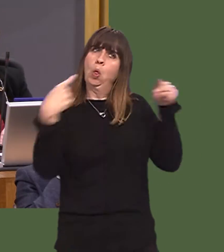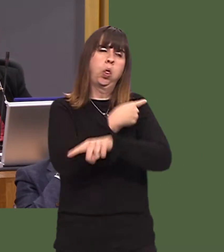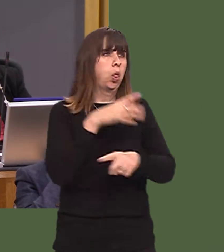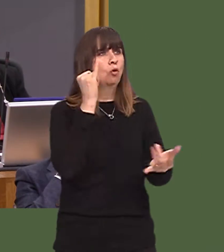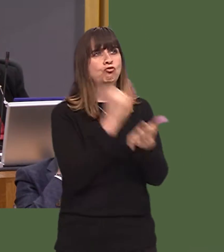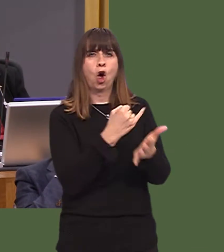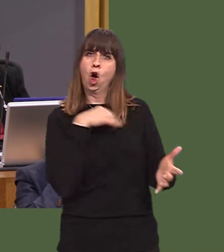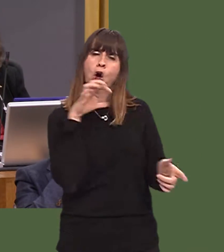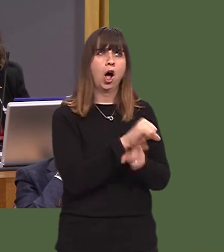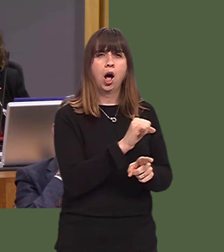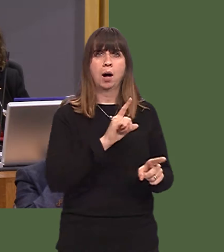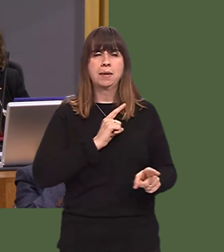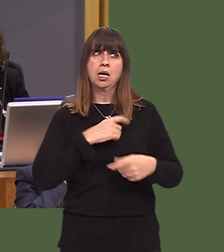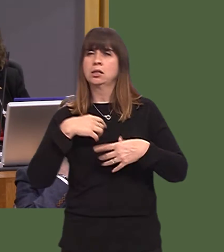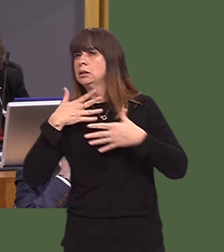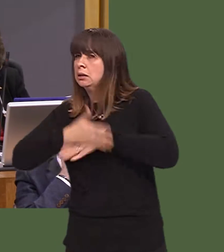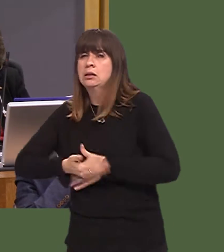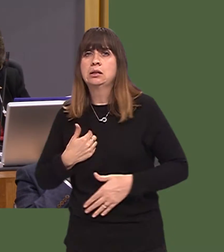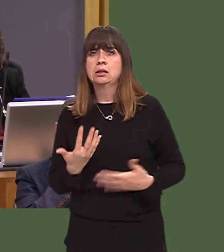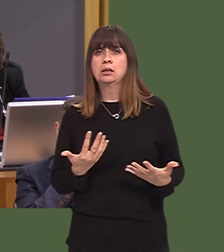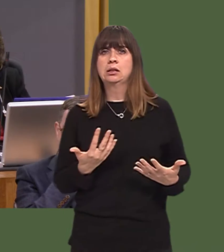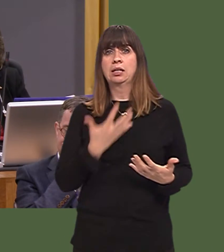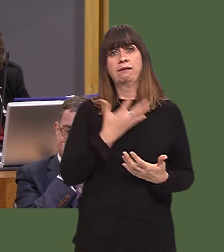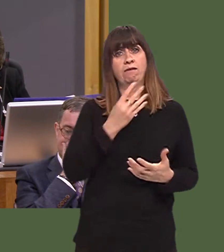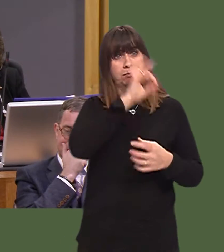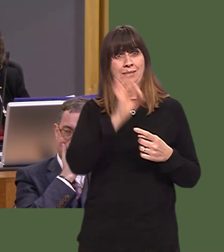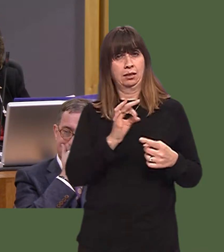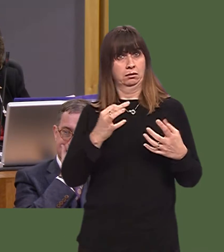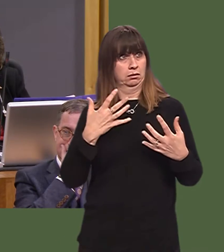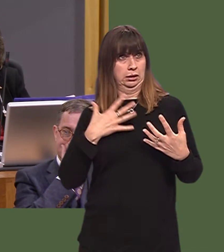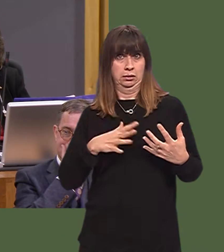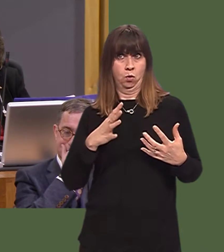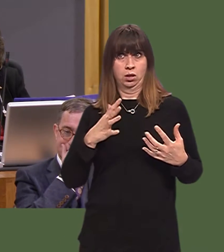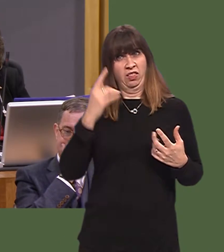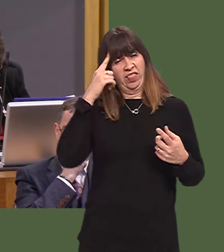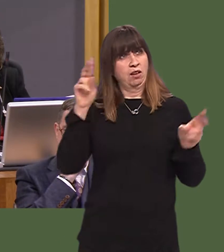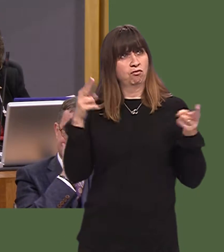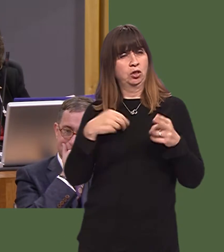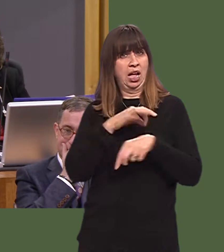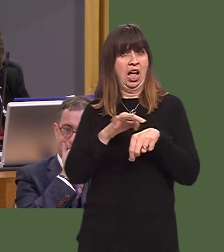pressures, and 56 per cent plan to leave general practice or reduce hours in the next five years.